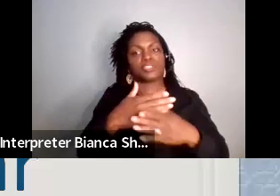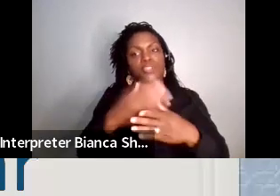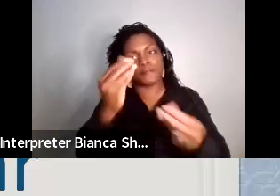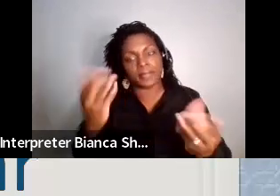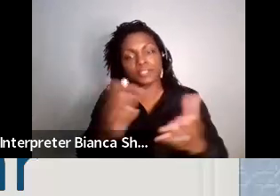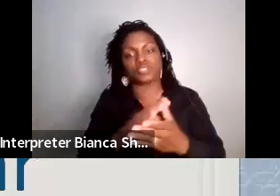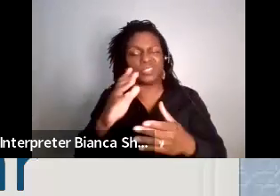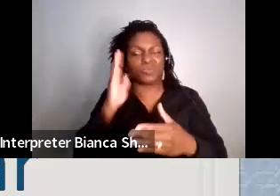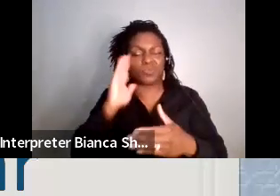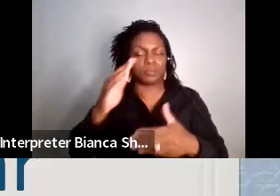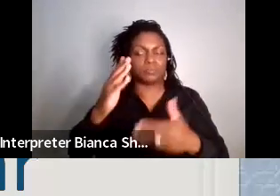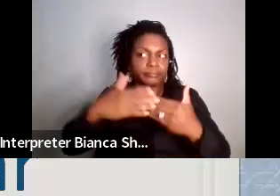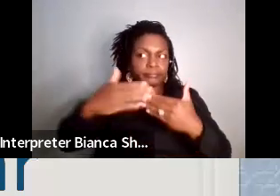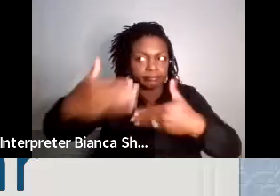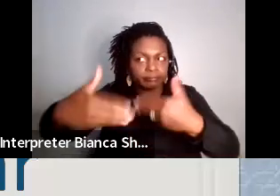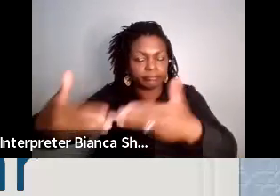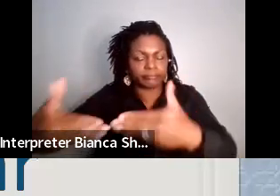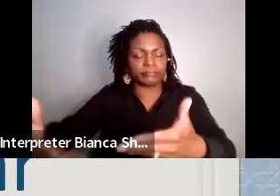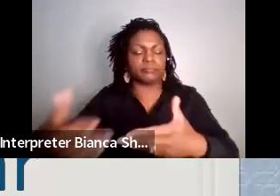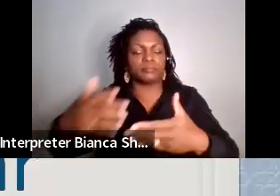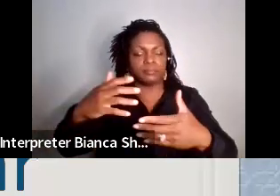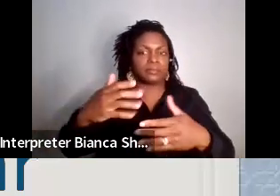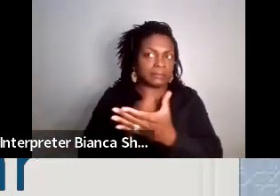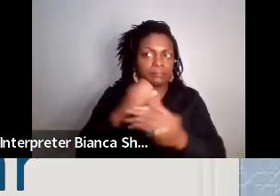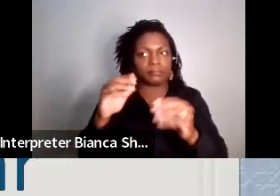We'll have as we borrowed interest and get people who want to be volunteer support parents.